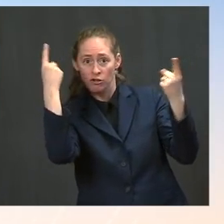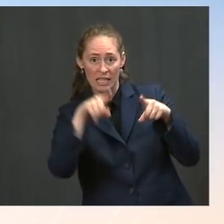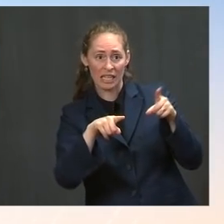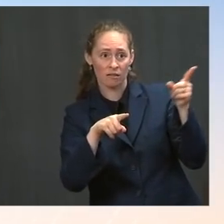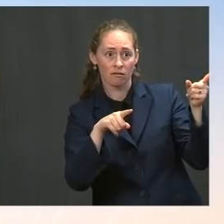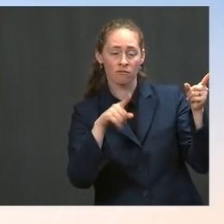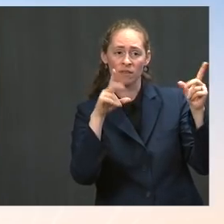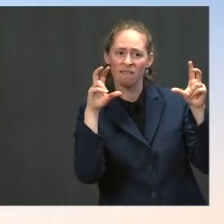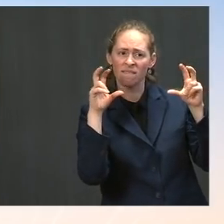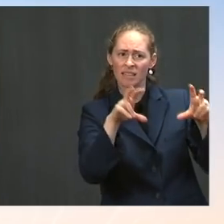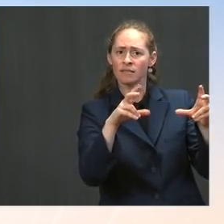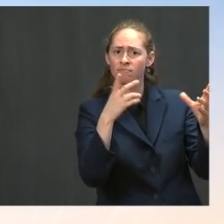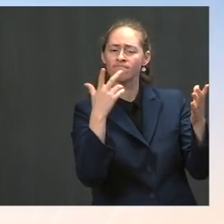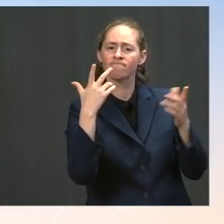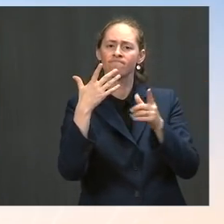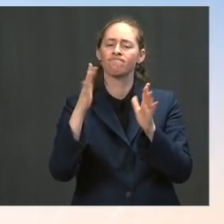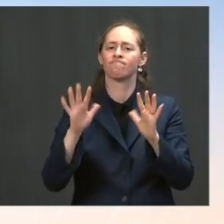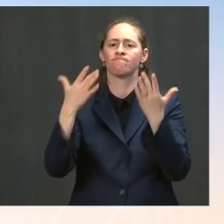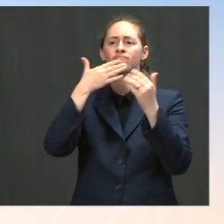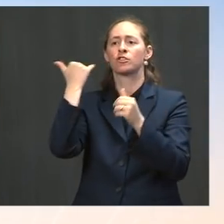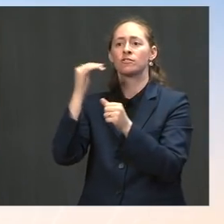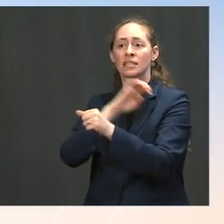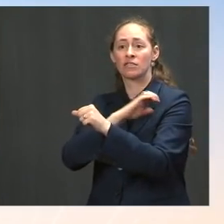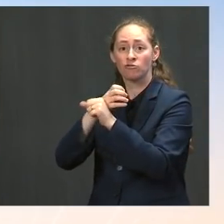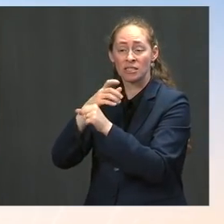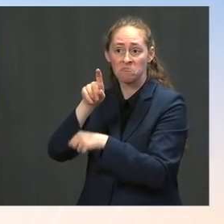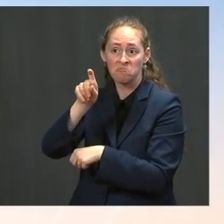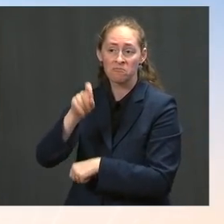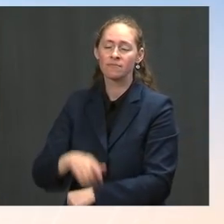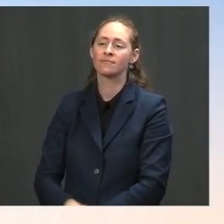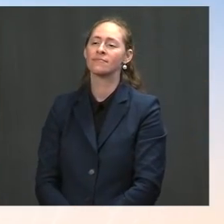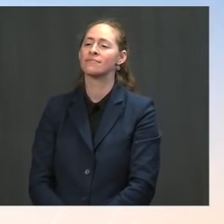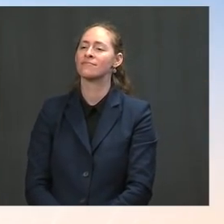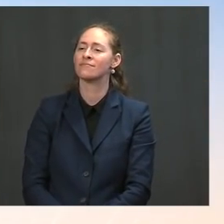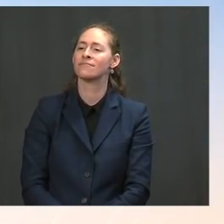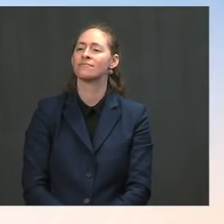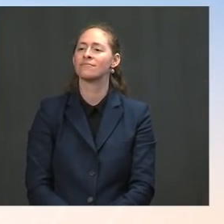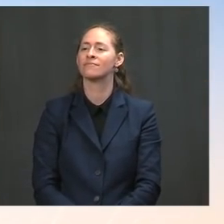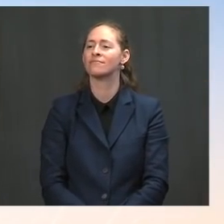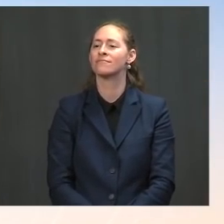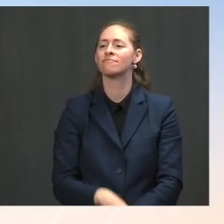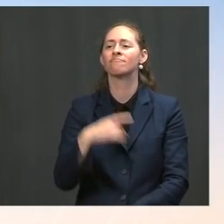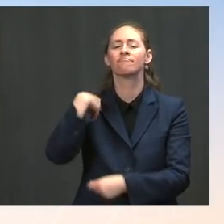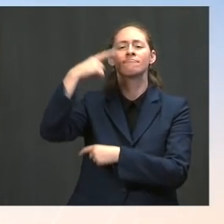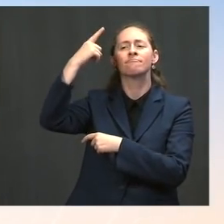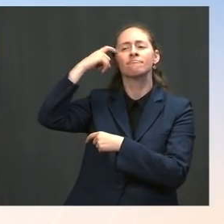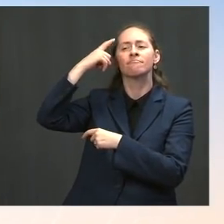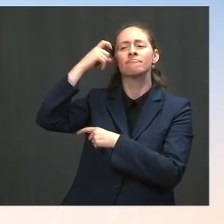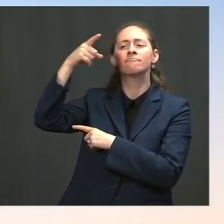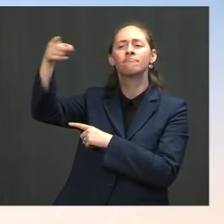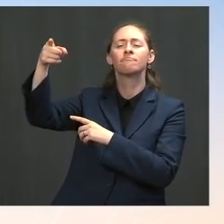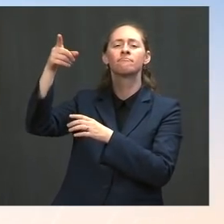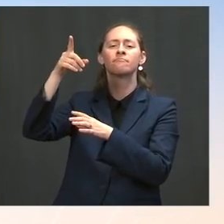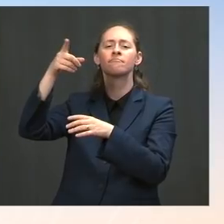Ms. Psaki: I expect that the State Department and others will have more on this soon. I would note that in the -- following the President's meeting